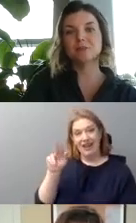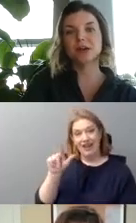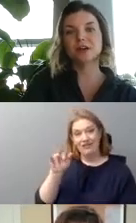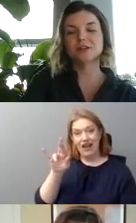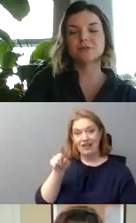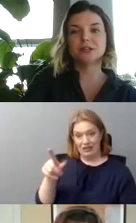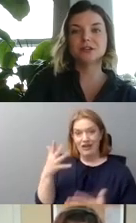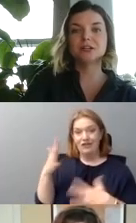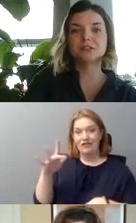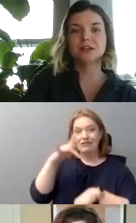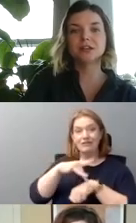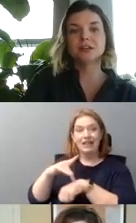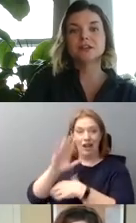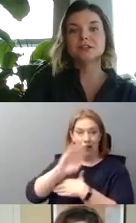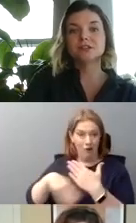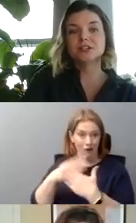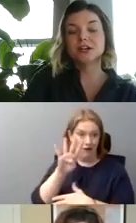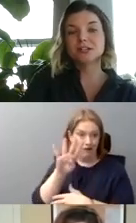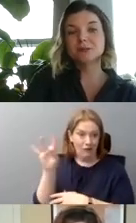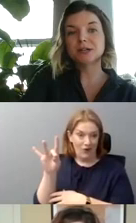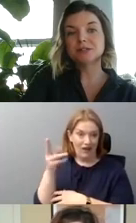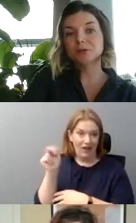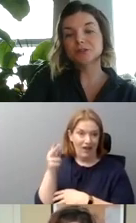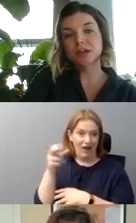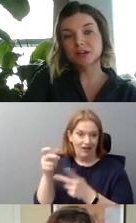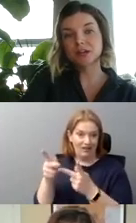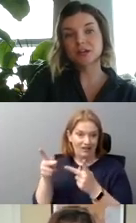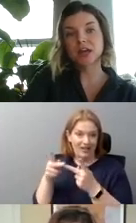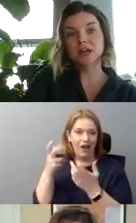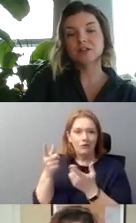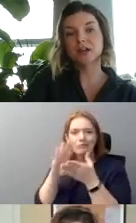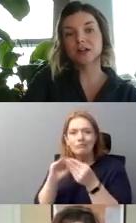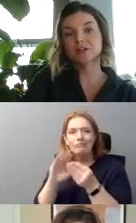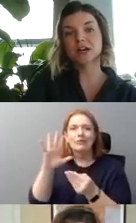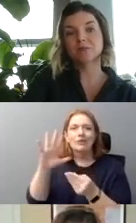the bay area for many years, to share her experience both in the area and at her time